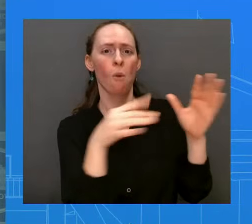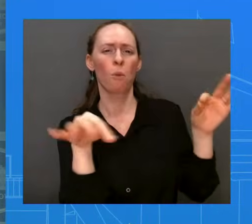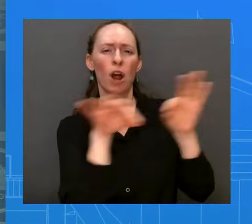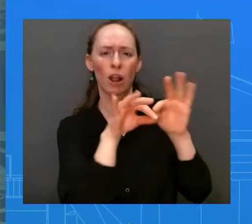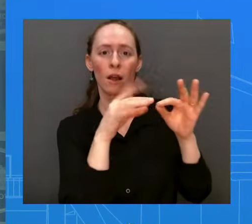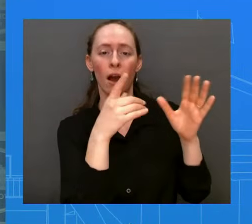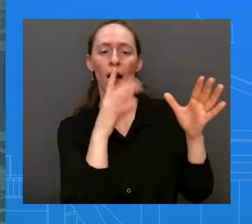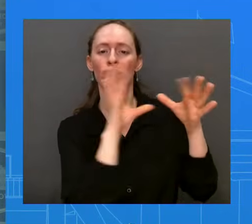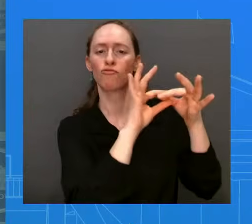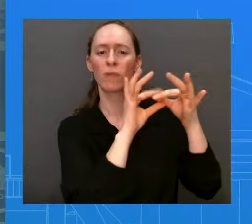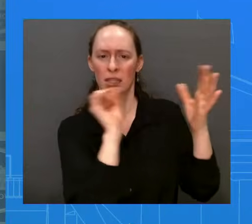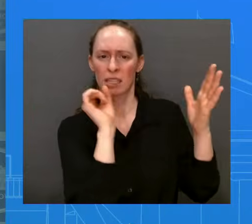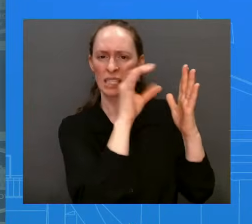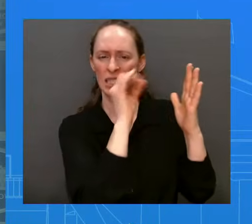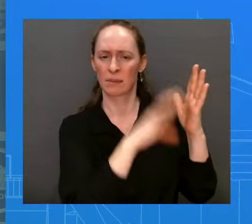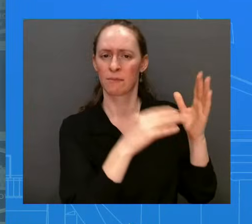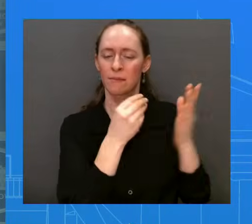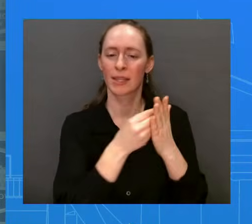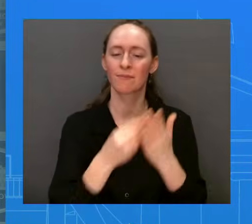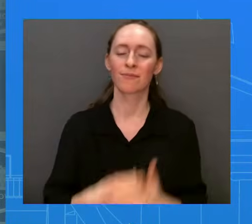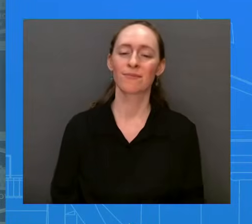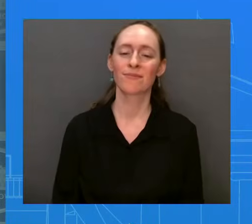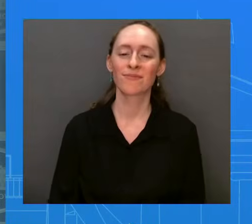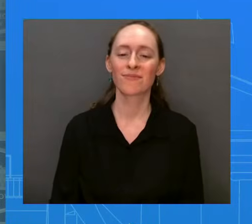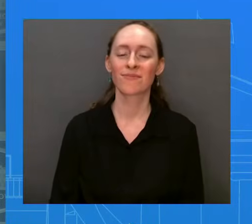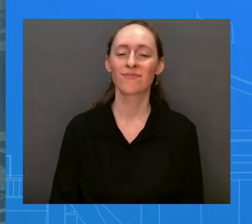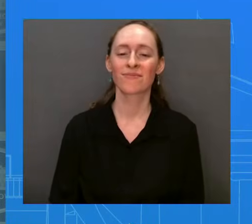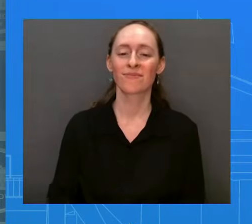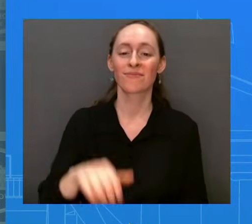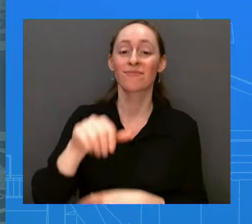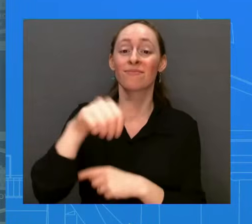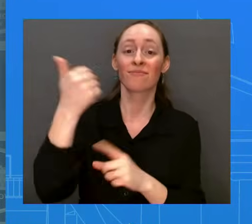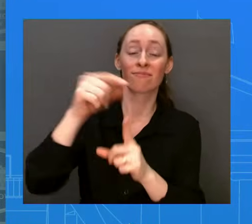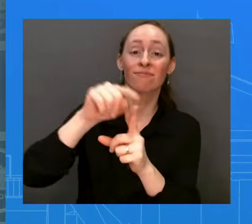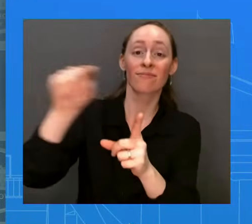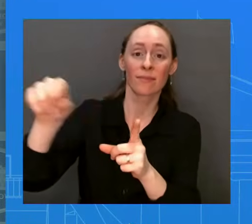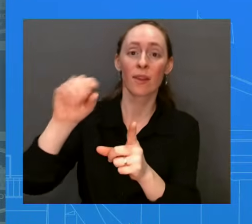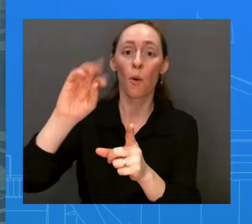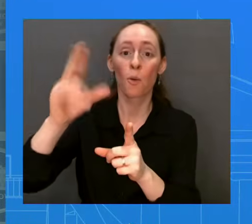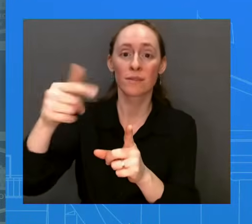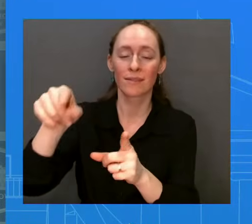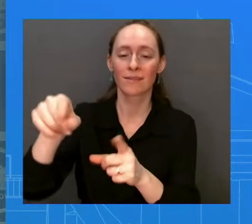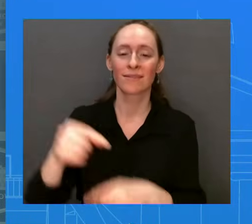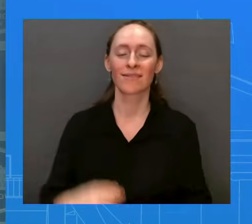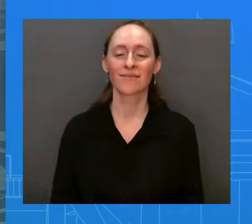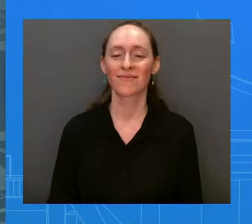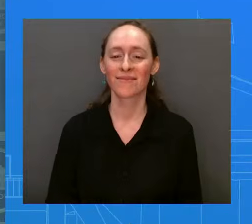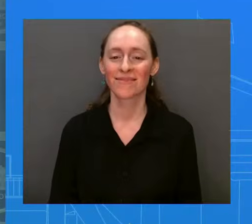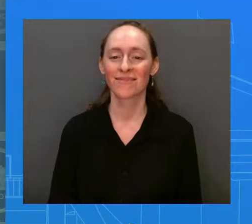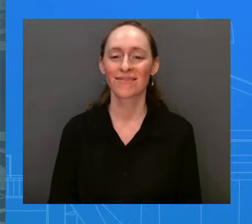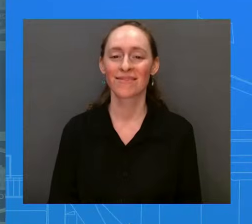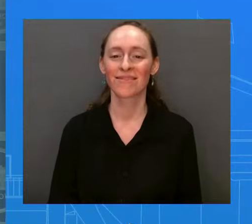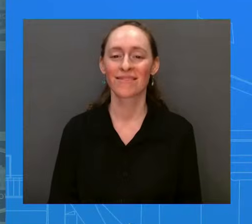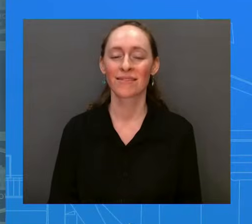In Turkey, our urban search and rescue teams continued their efforts assisting in live rescues over the weekend.